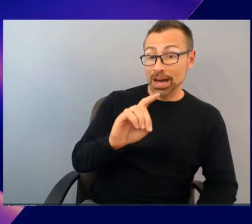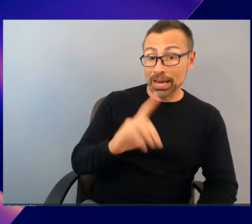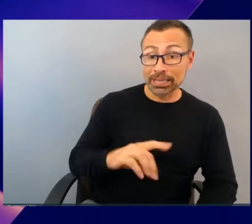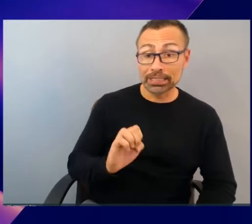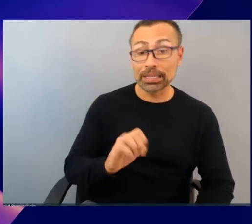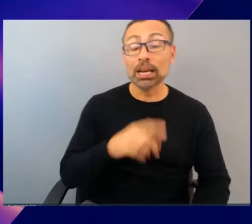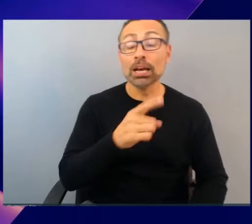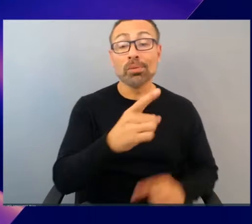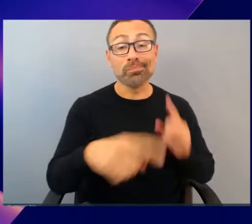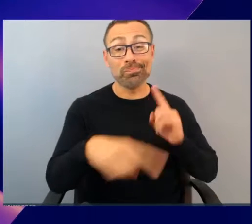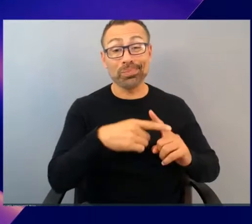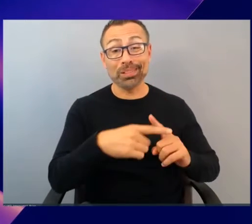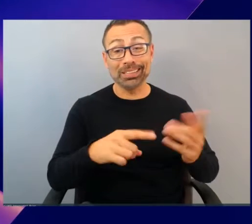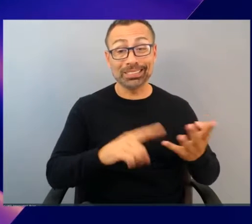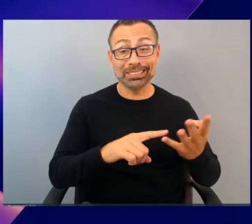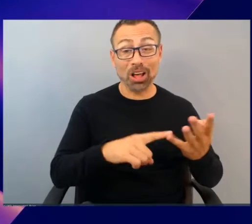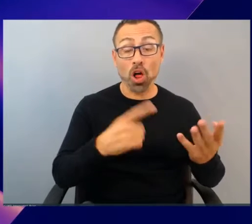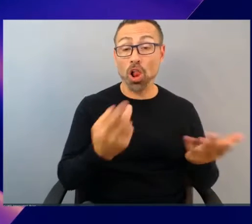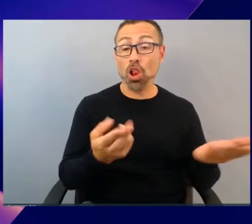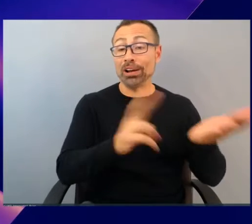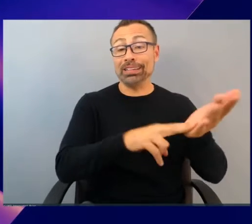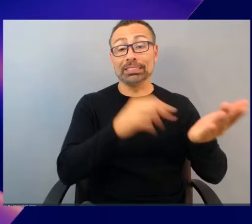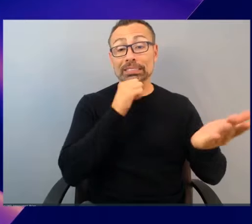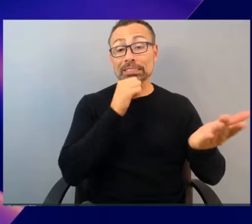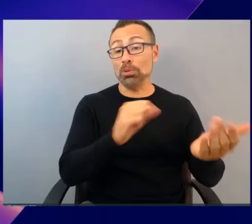maybe because credentials were accidentally exposed.